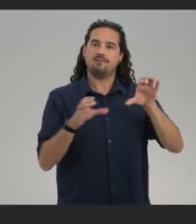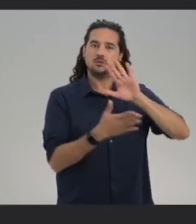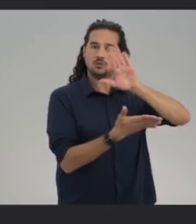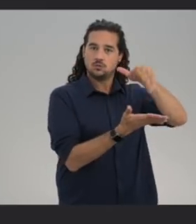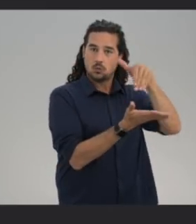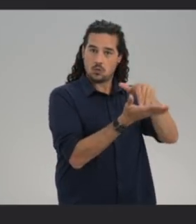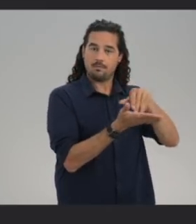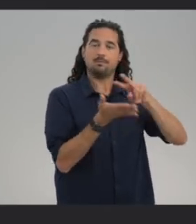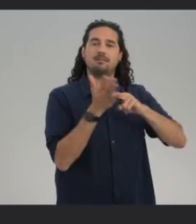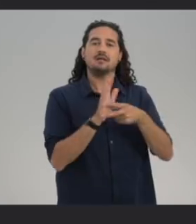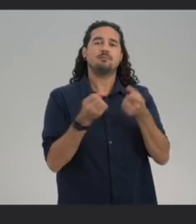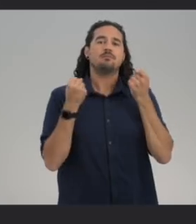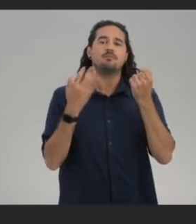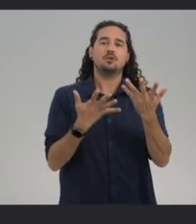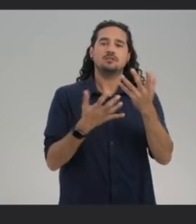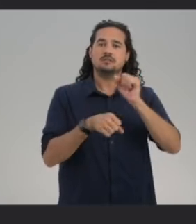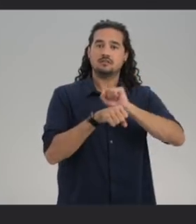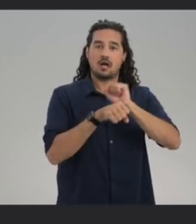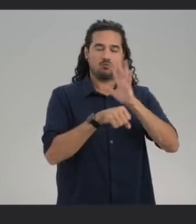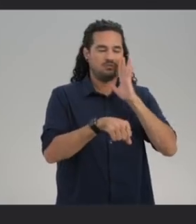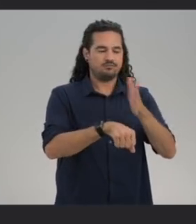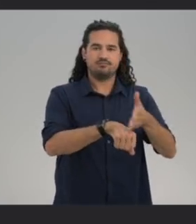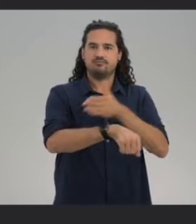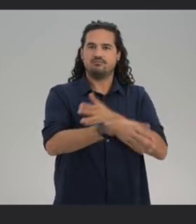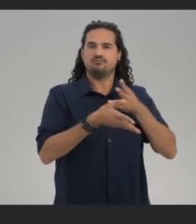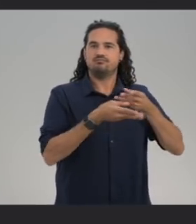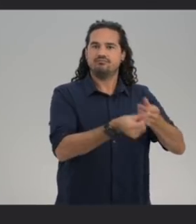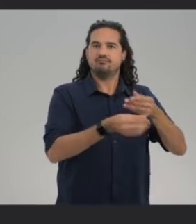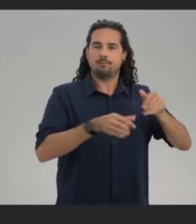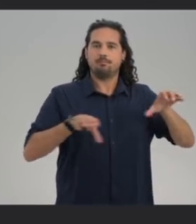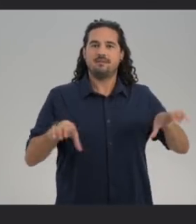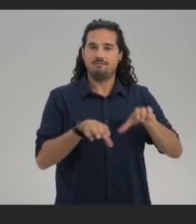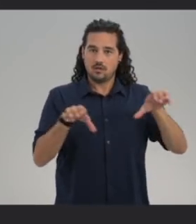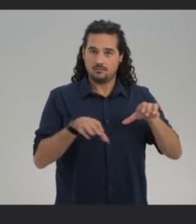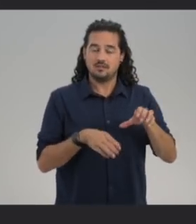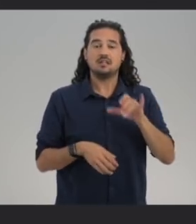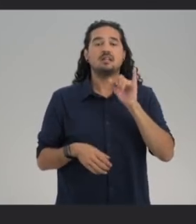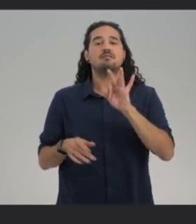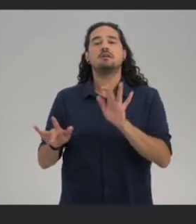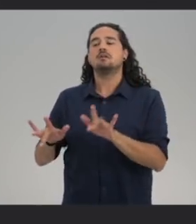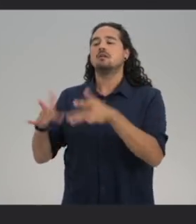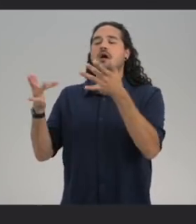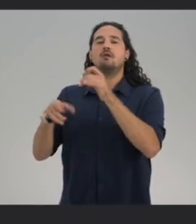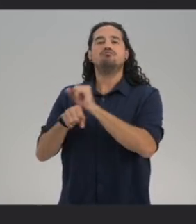So multi-threaded workloads take a huge leap in performance as well. To handle lighter workloads more efficiently,